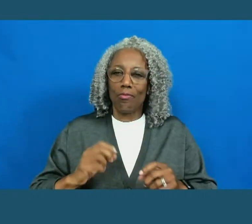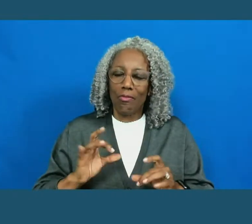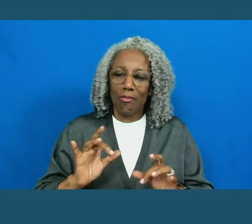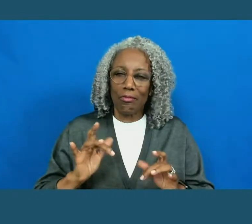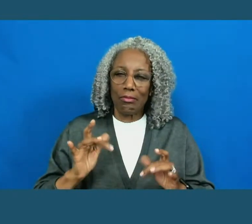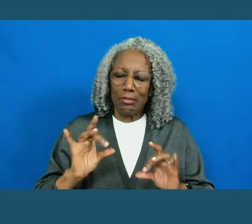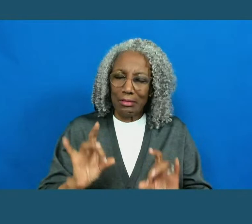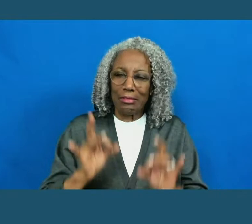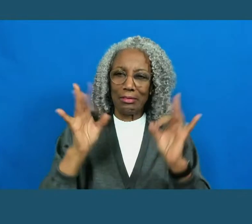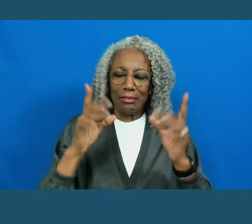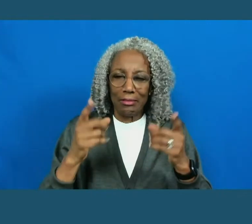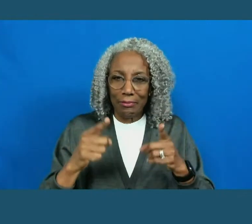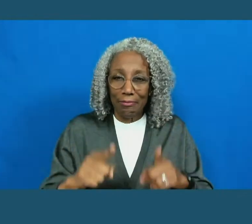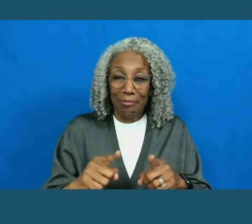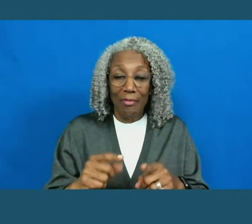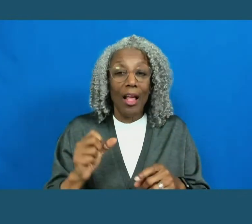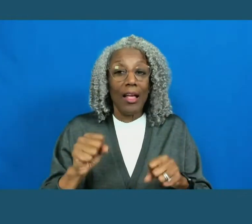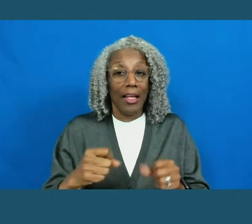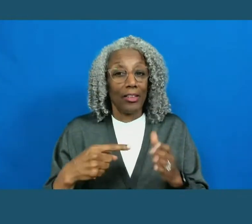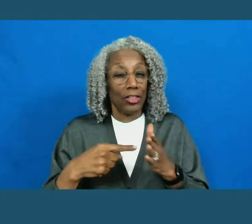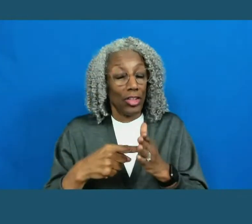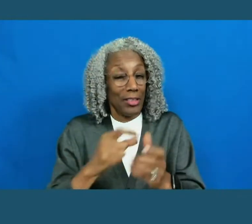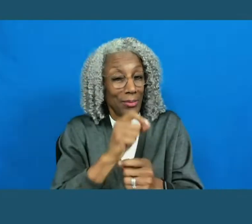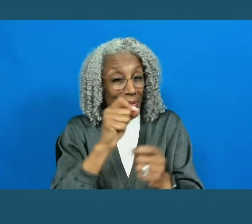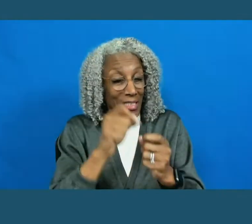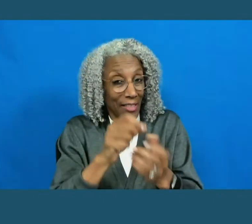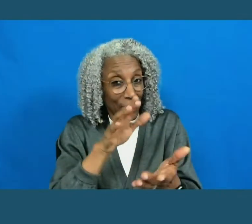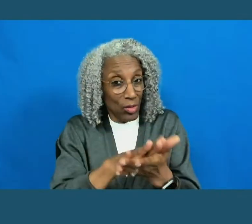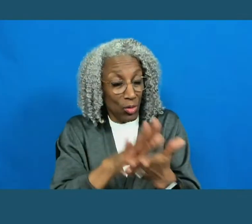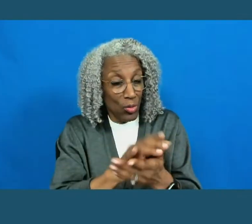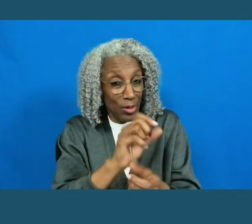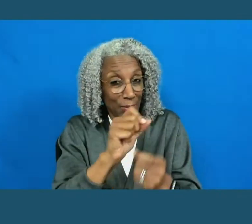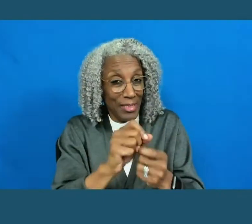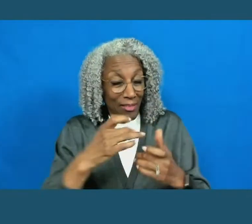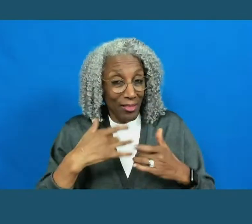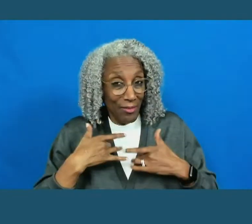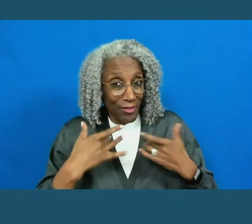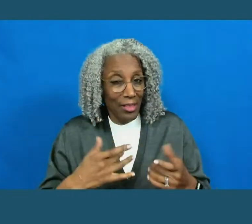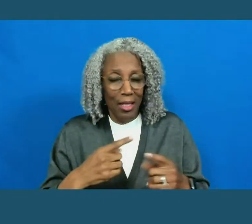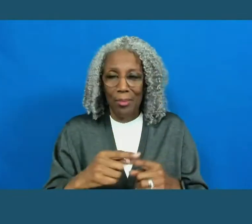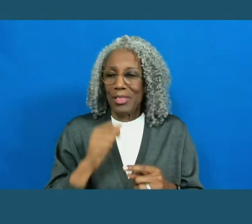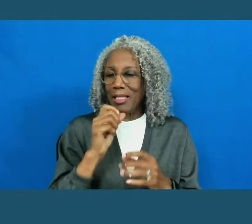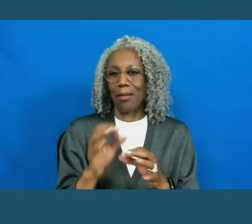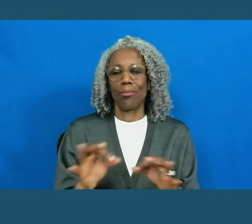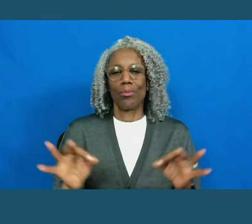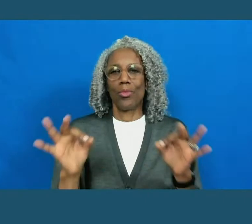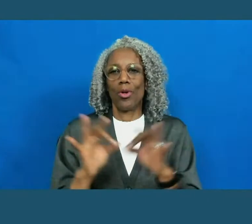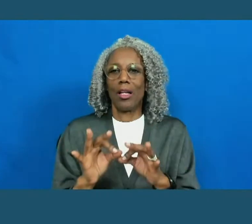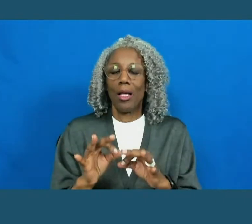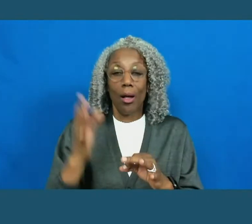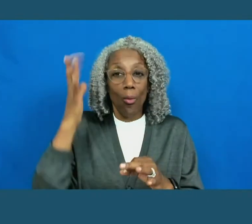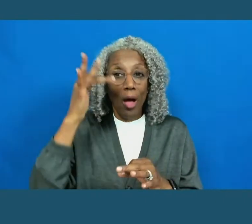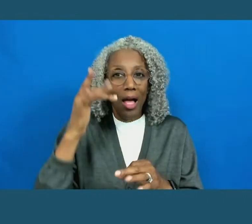concerning increase in threats, fights and physical violence. I can point to specific schools and incidents, but that's not